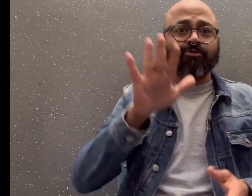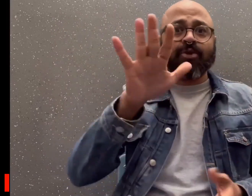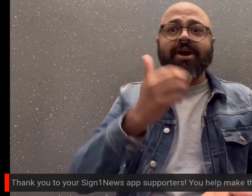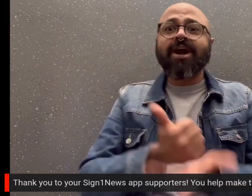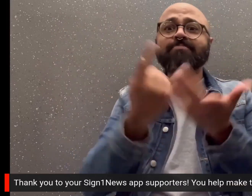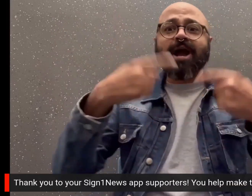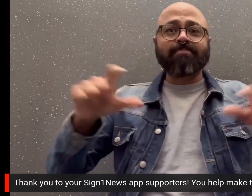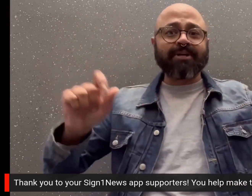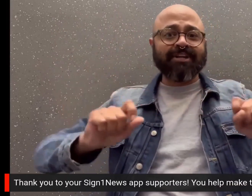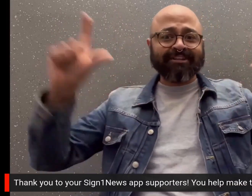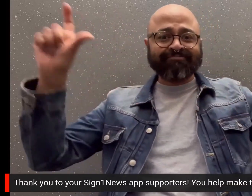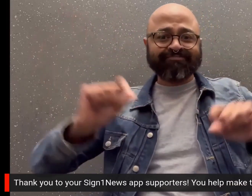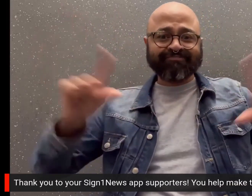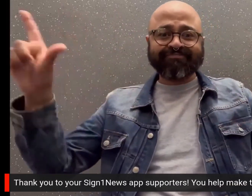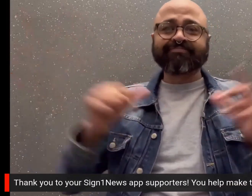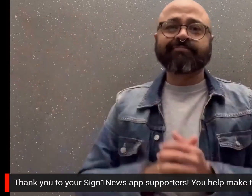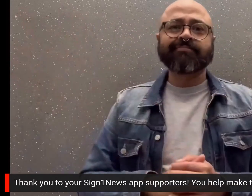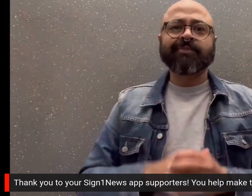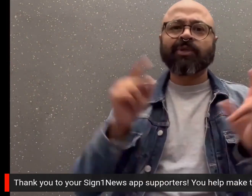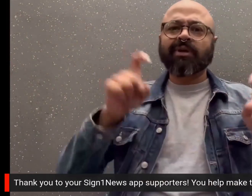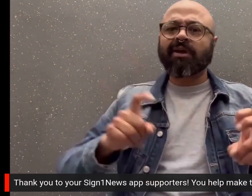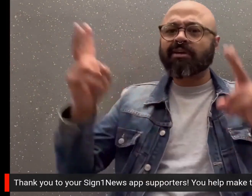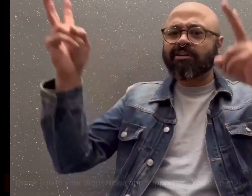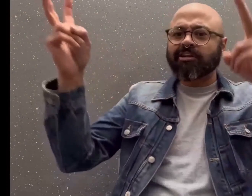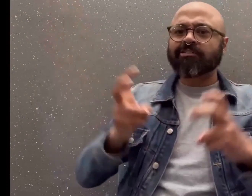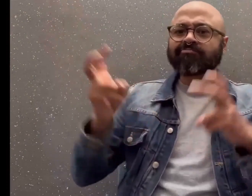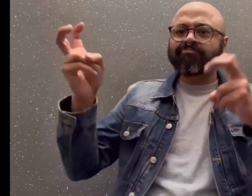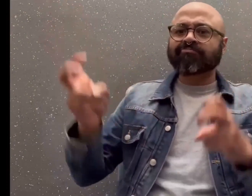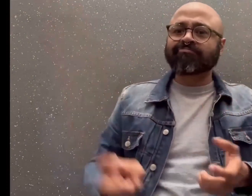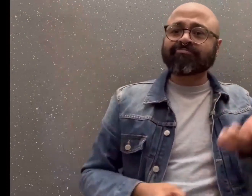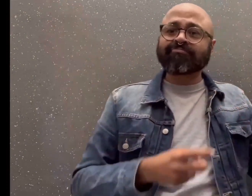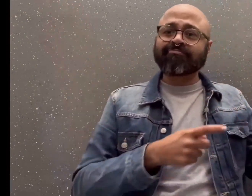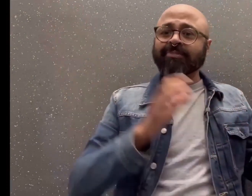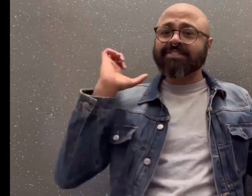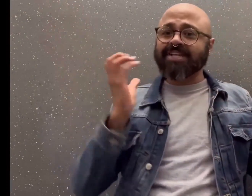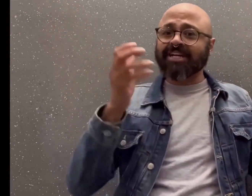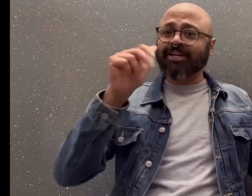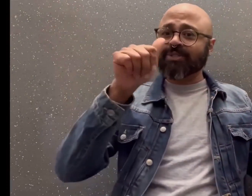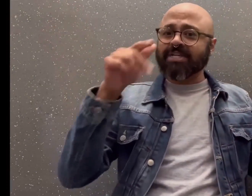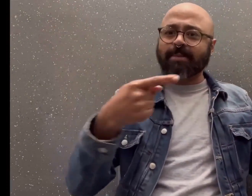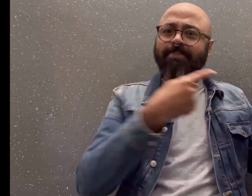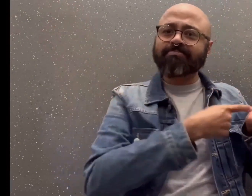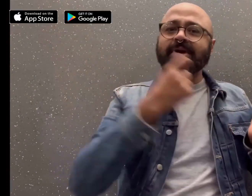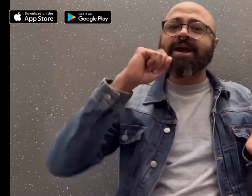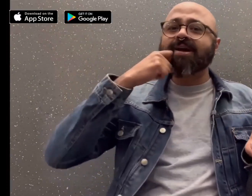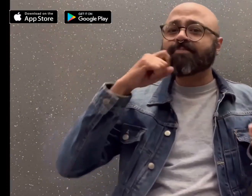You help make this broadcast happen. You can download the sign One news app by heading to the app store or